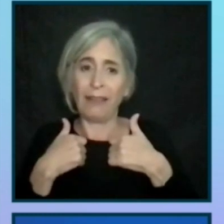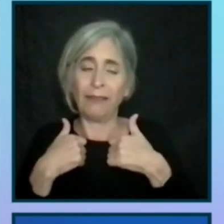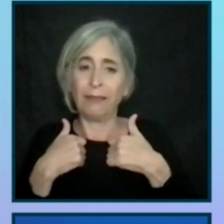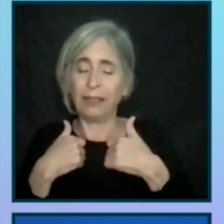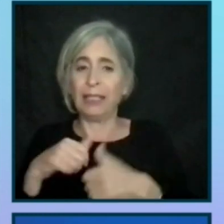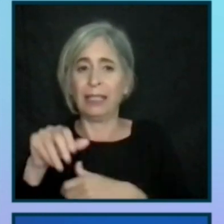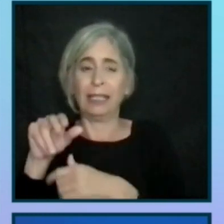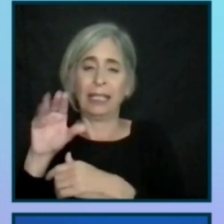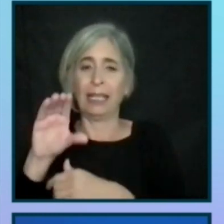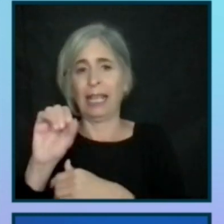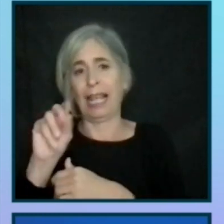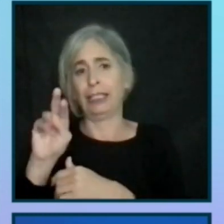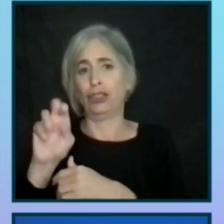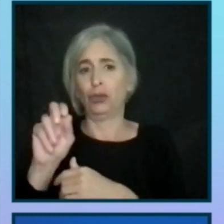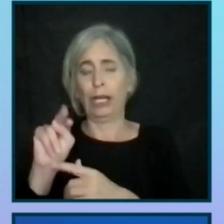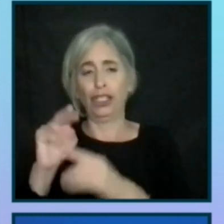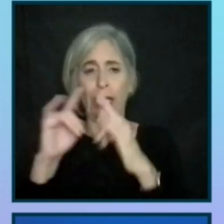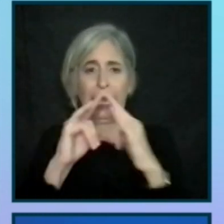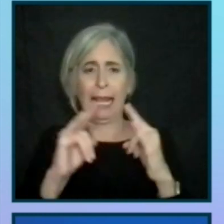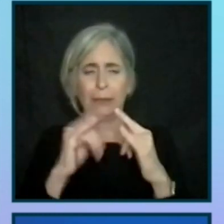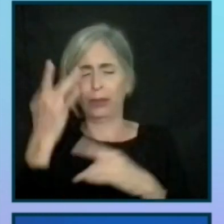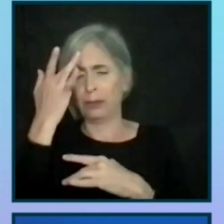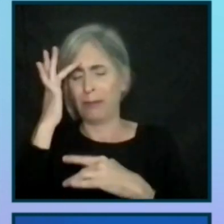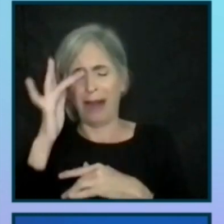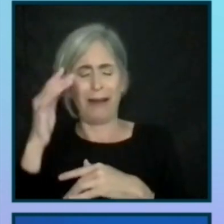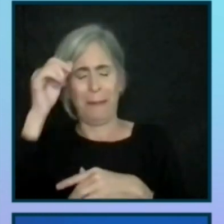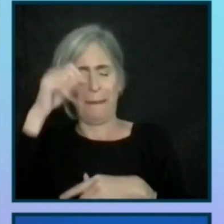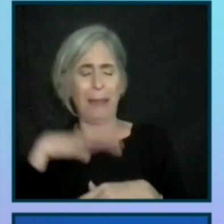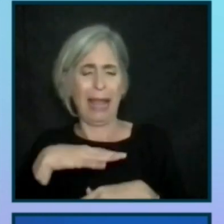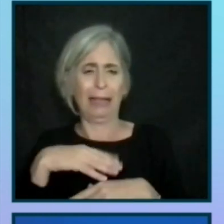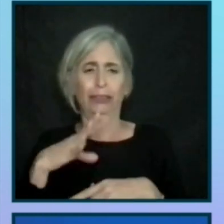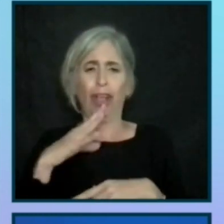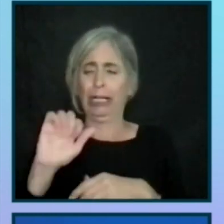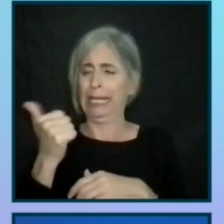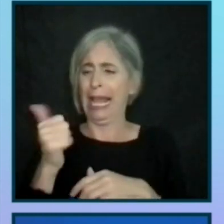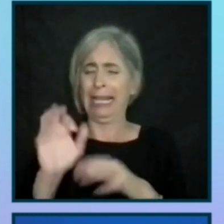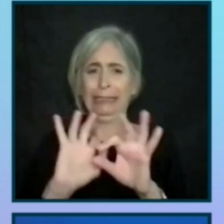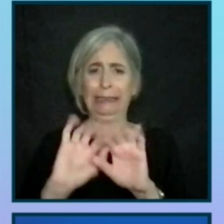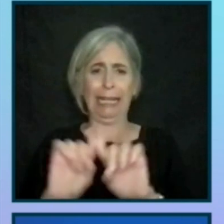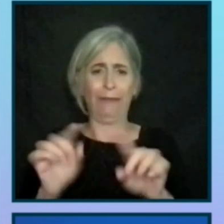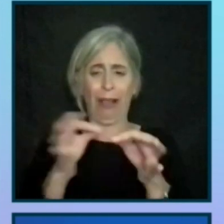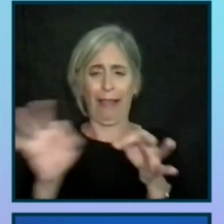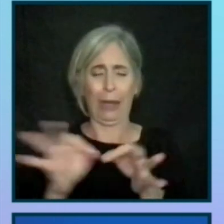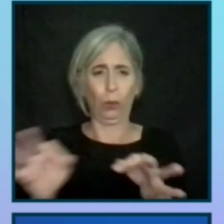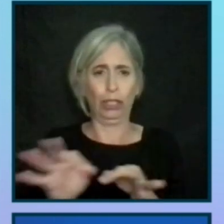He was a brilliant man. He spoke 10 different languages and commanded respect when he walked in the room.